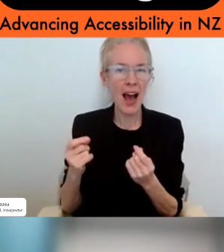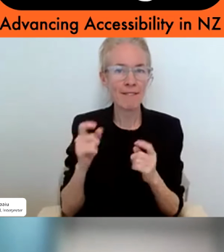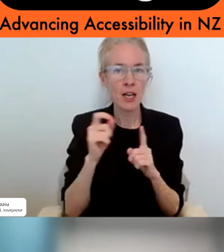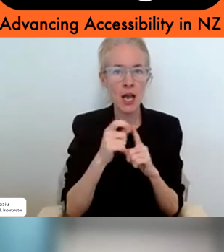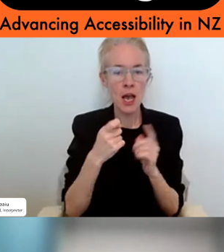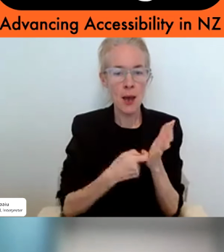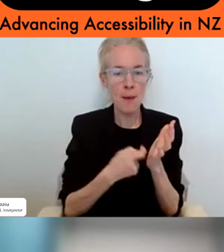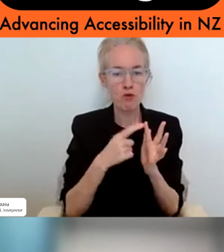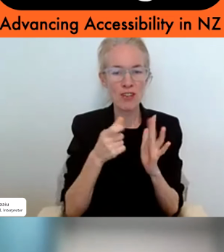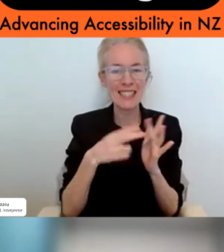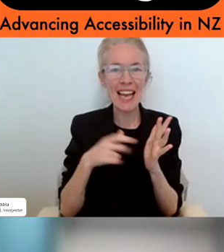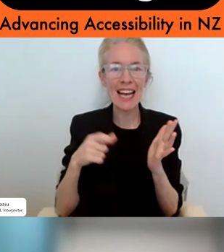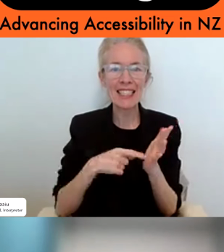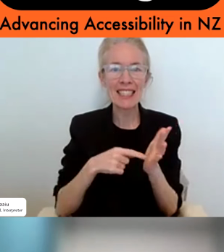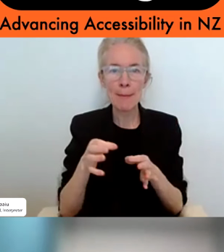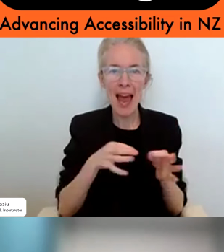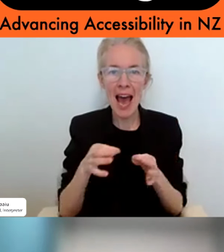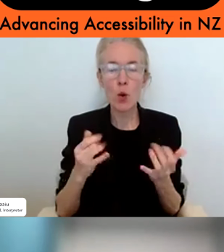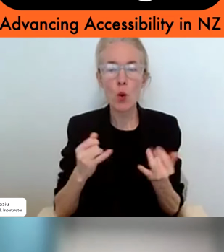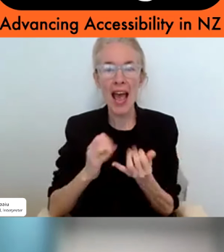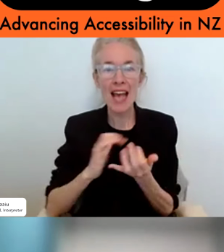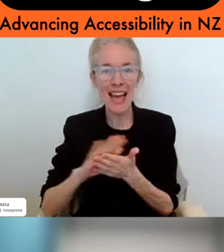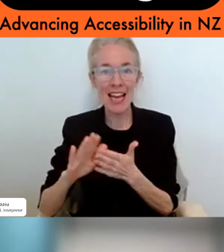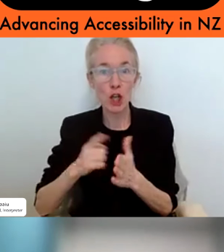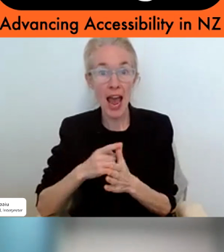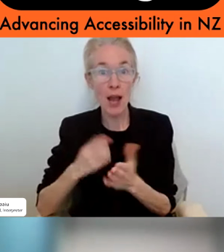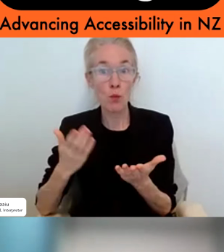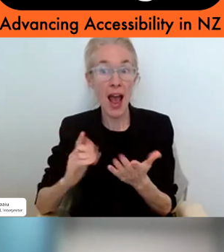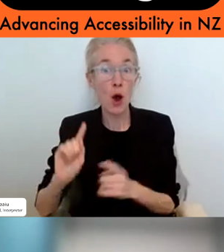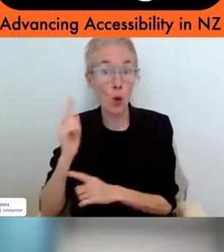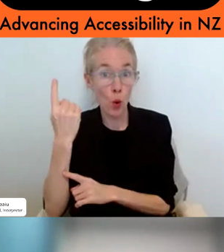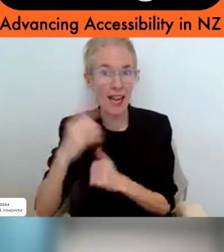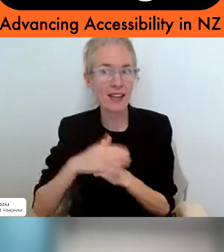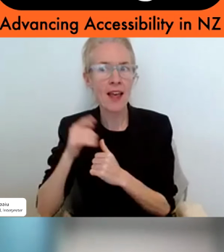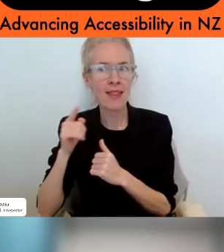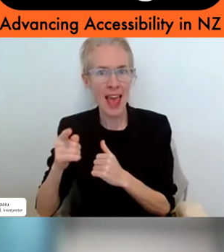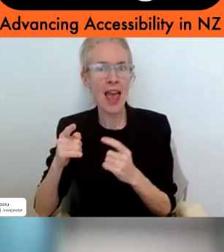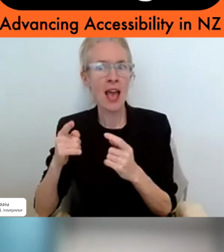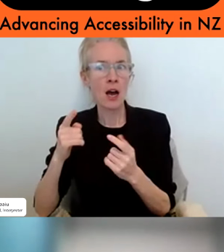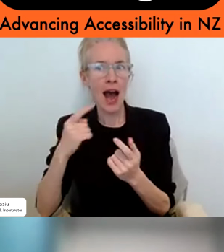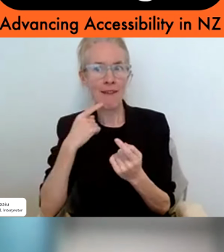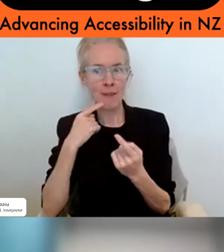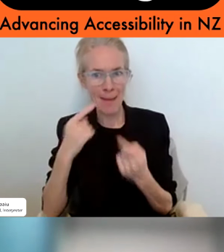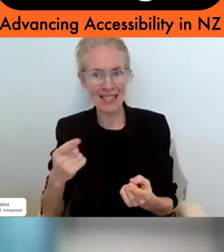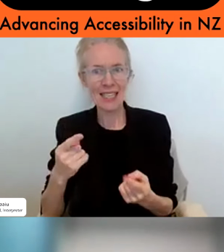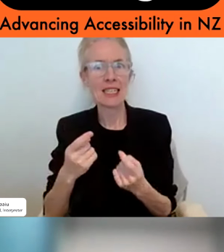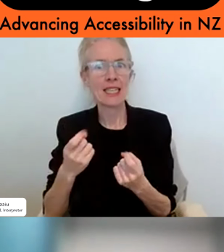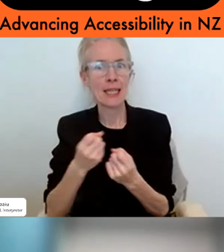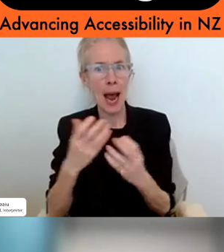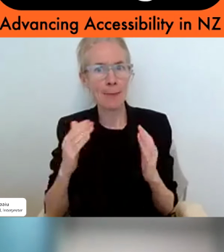Auckland to have a proportion of affordable homes per development, that would be a mechanism that could be applied to ensure there